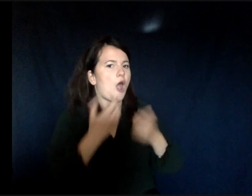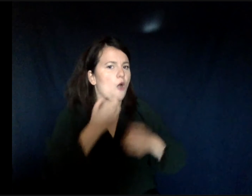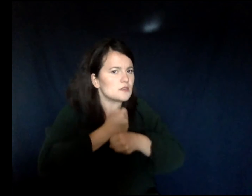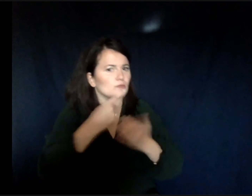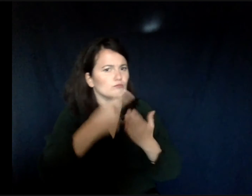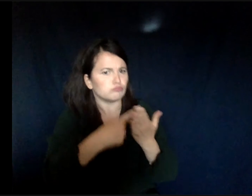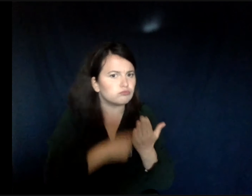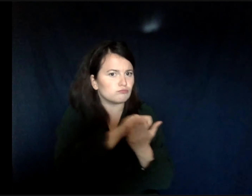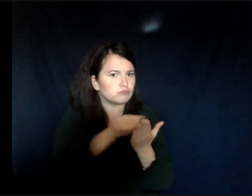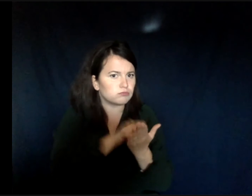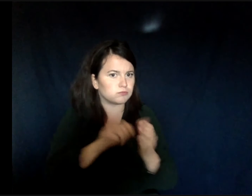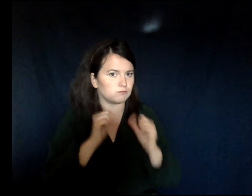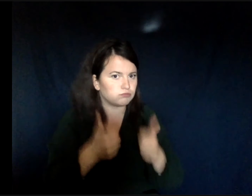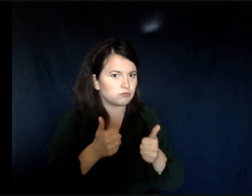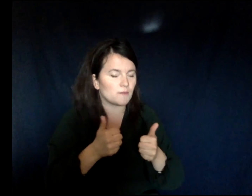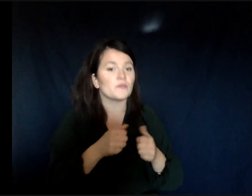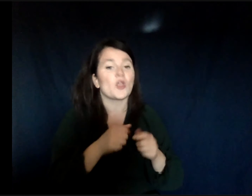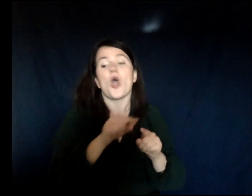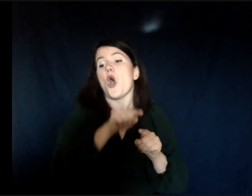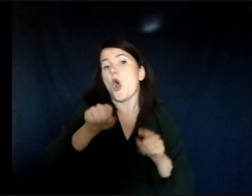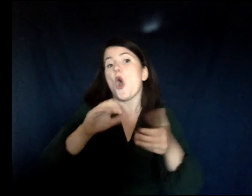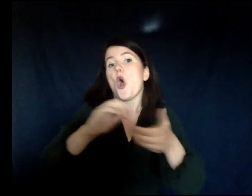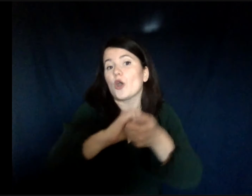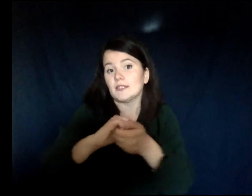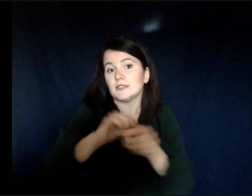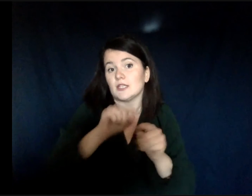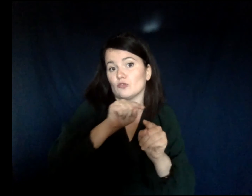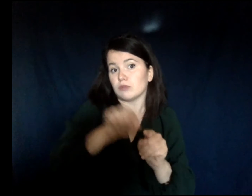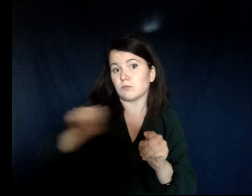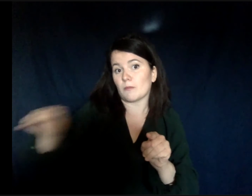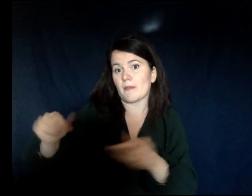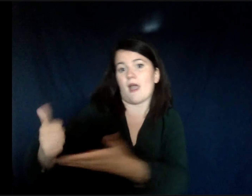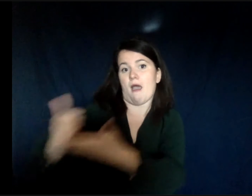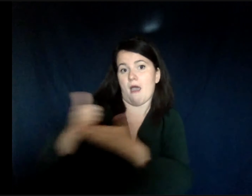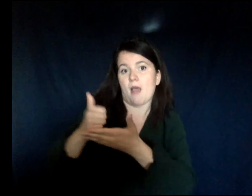EDF has been very active in defending persons with disabilities in the crisis,